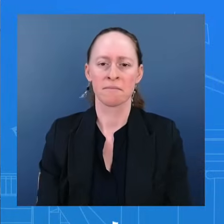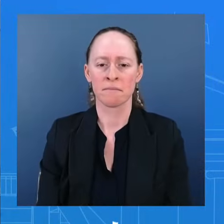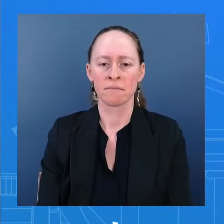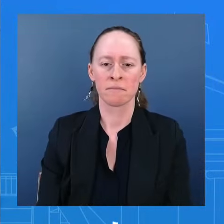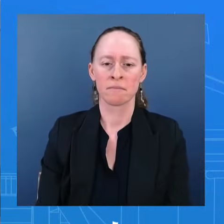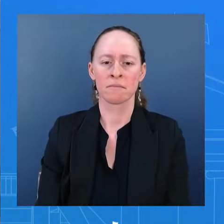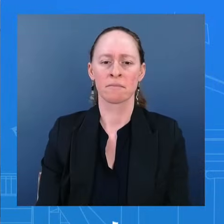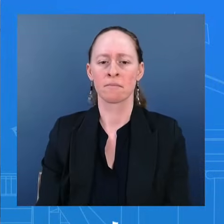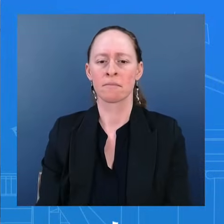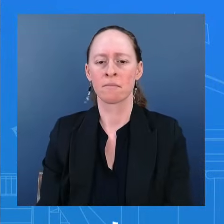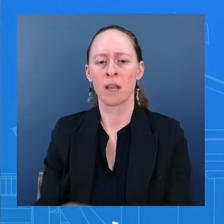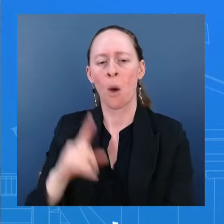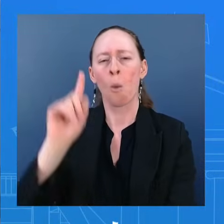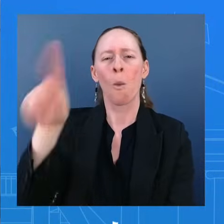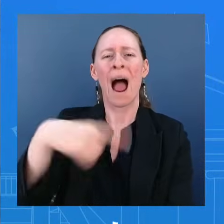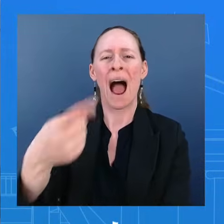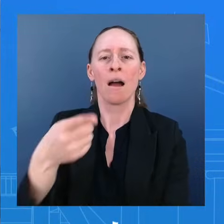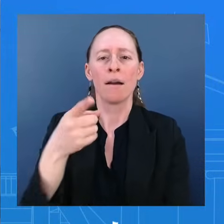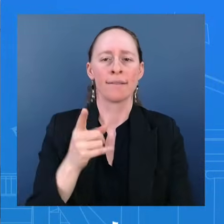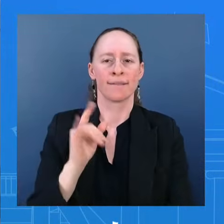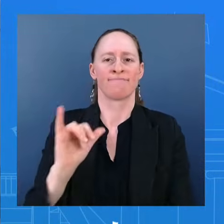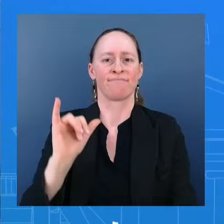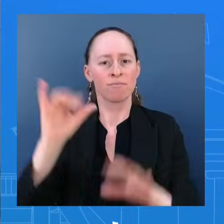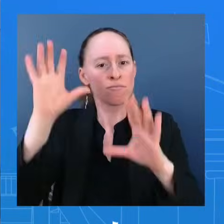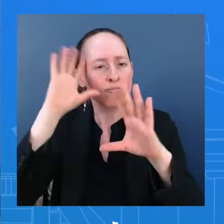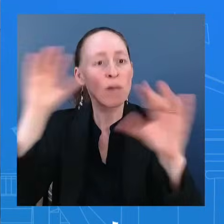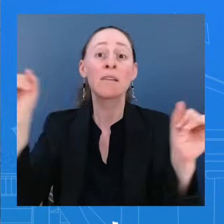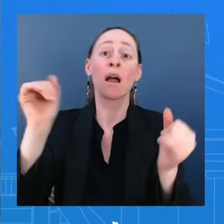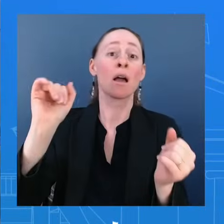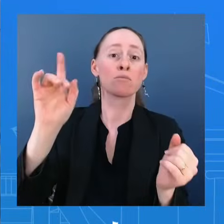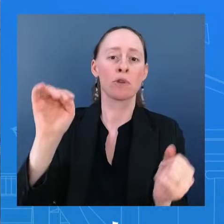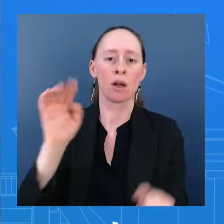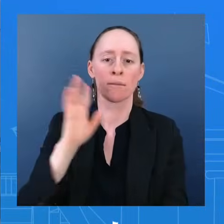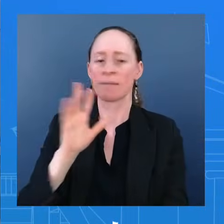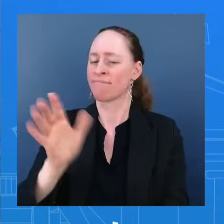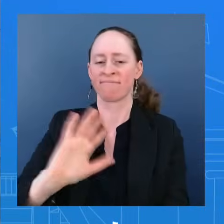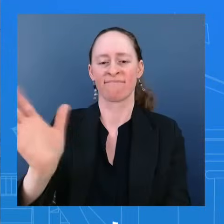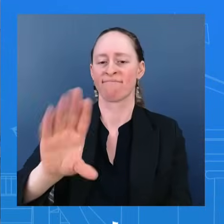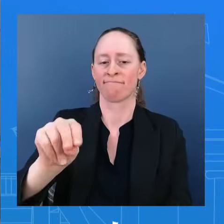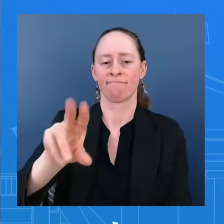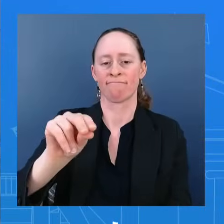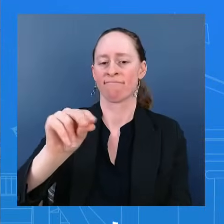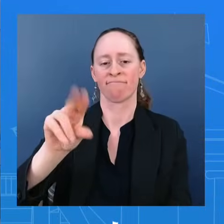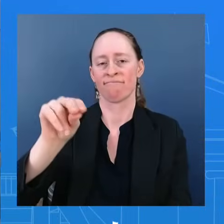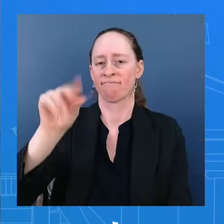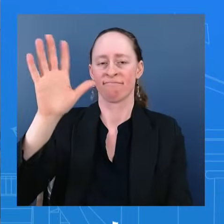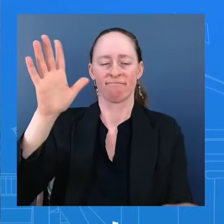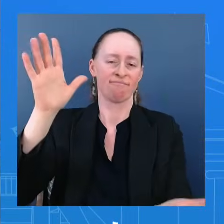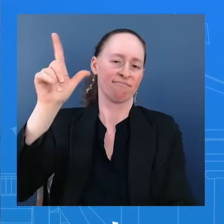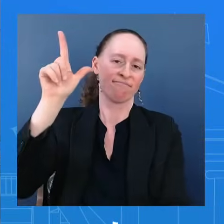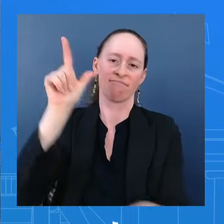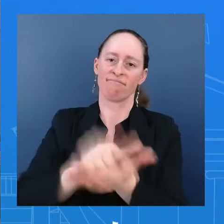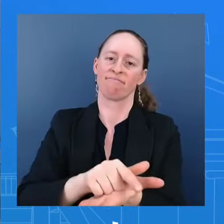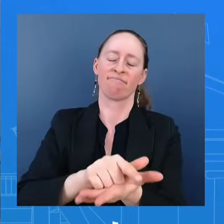more directly, would prohibit any use of the airspace -- since it is regulated -- for drones for a period of time